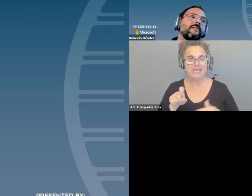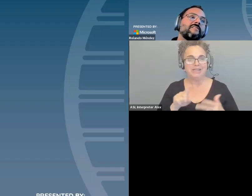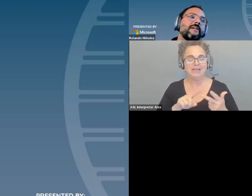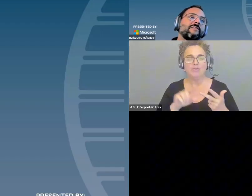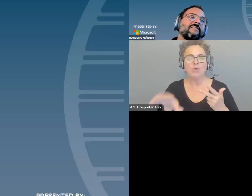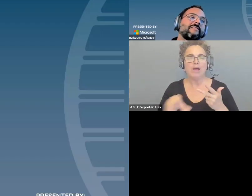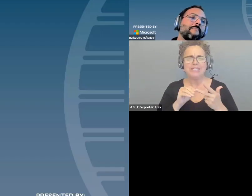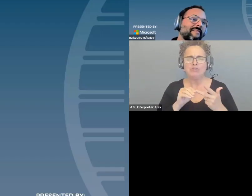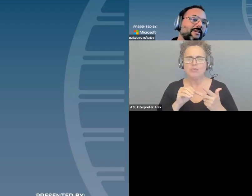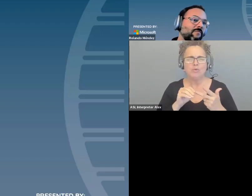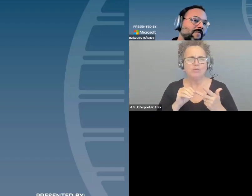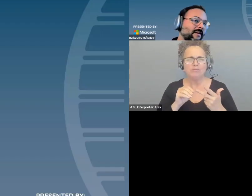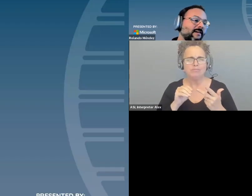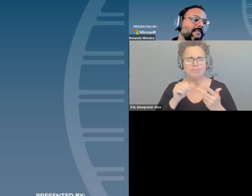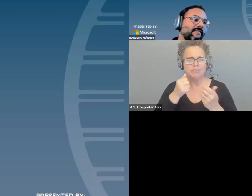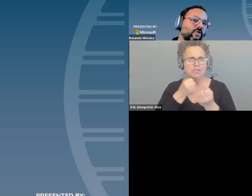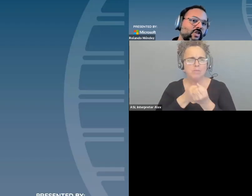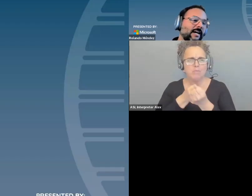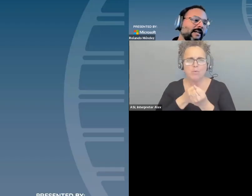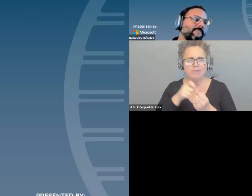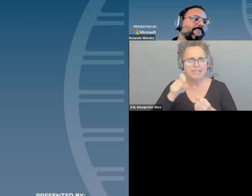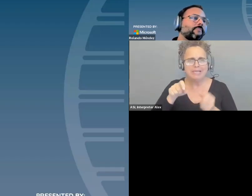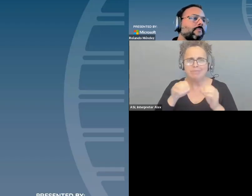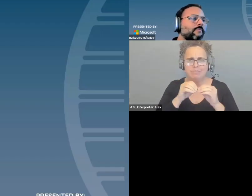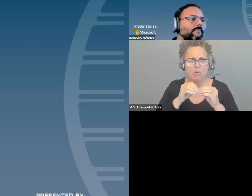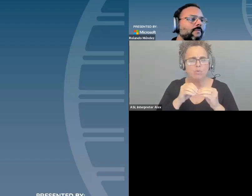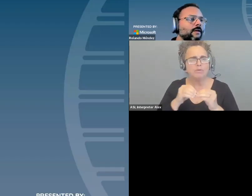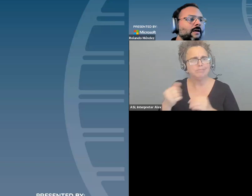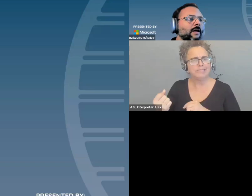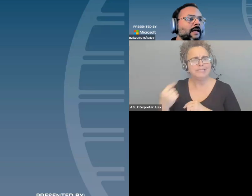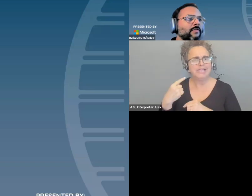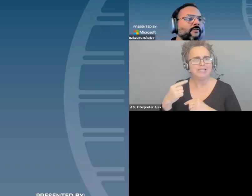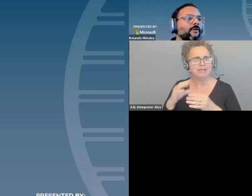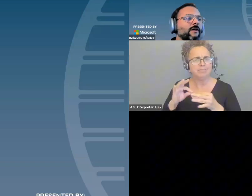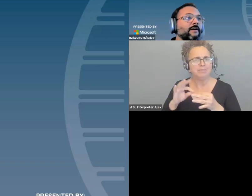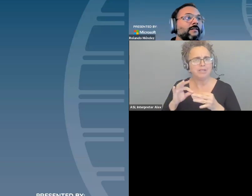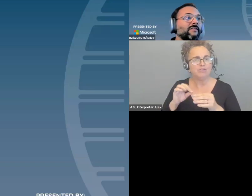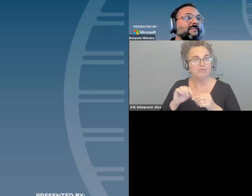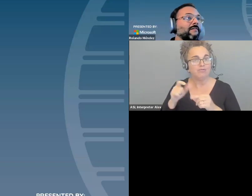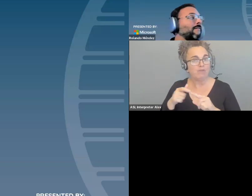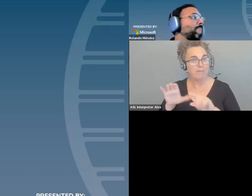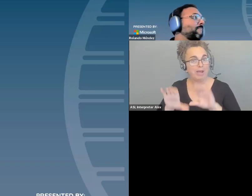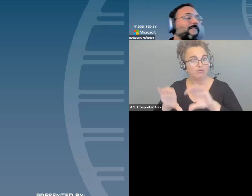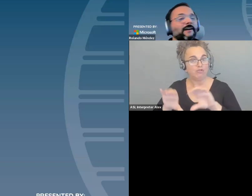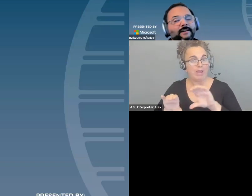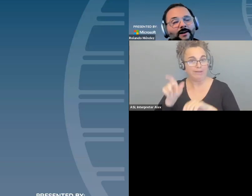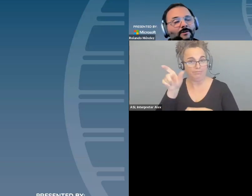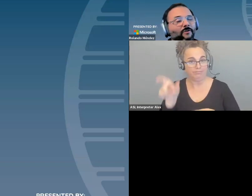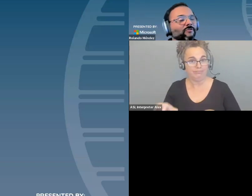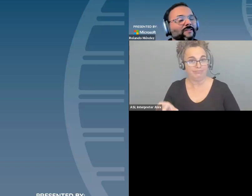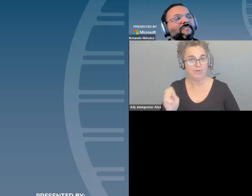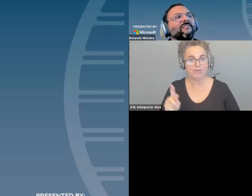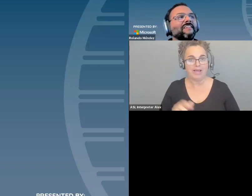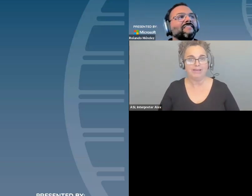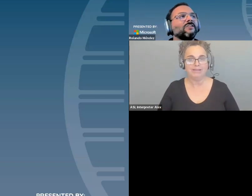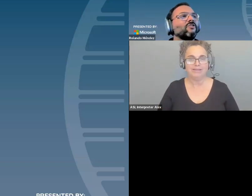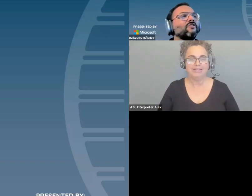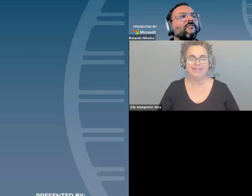you can send us message via the chat. This is a big event and although this is our last session,